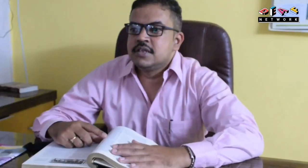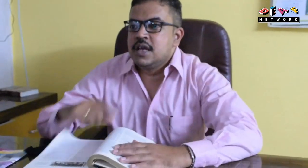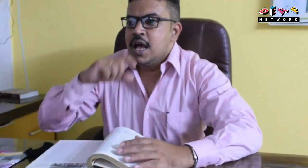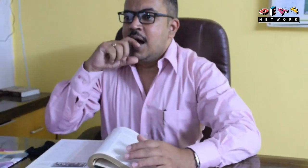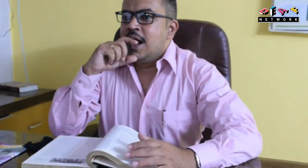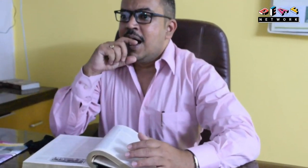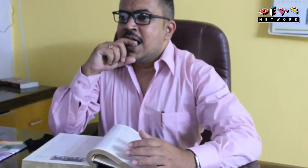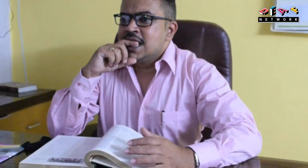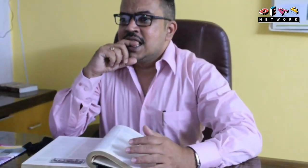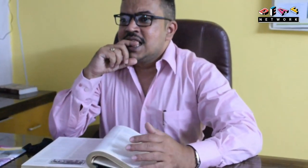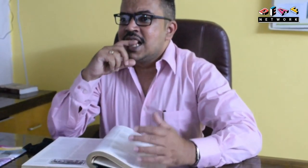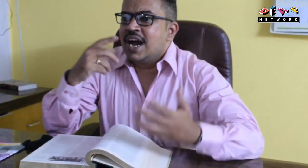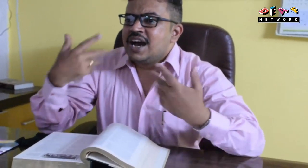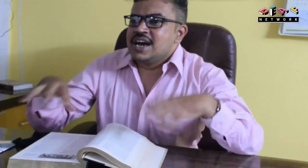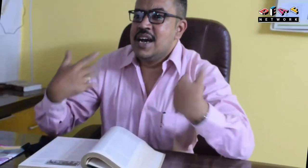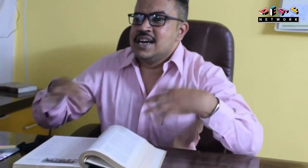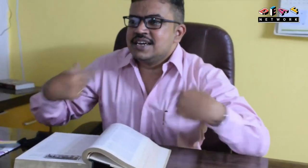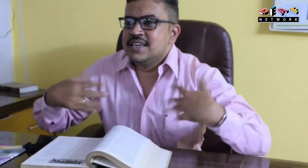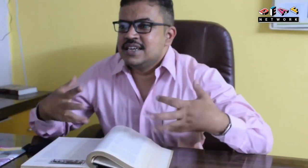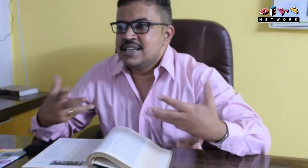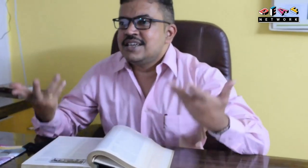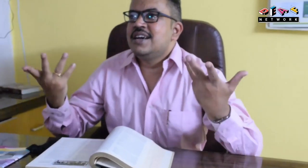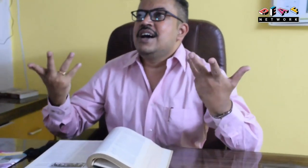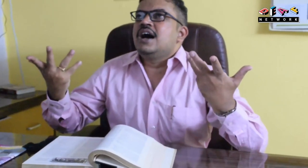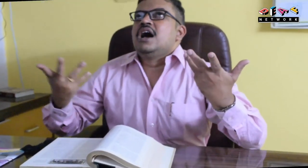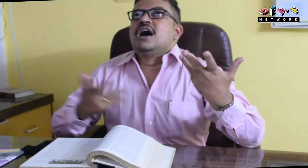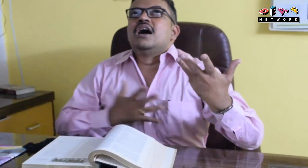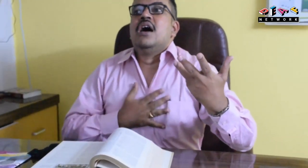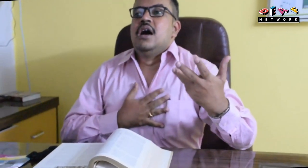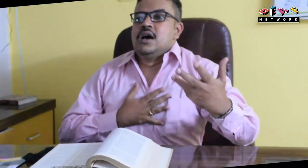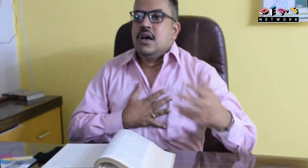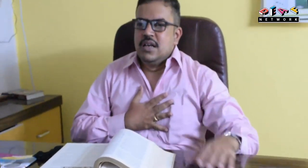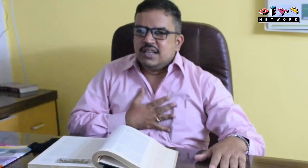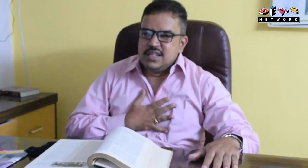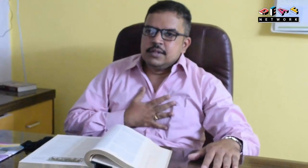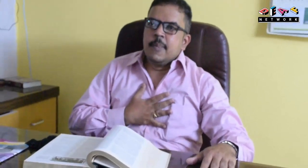AAAAHHHHHH!!!!!!!!